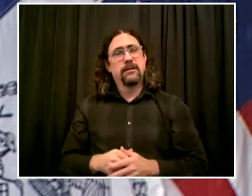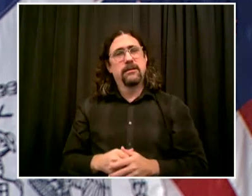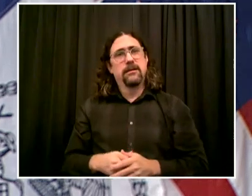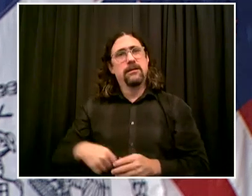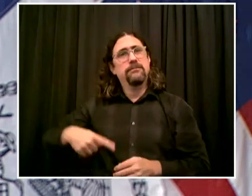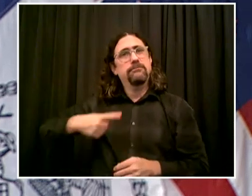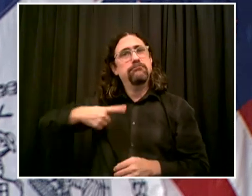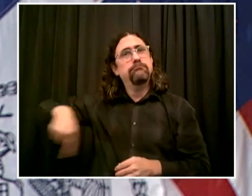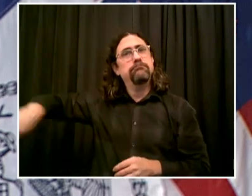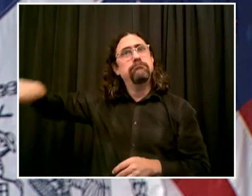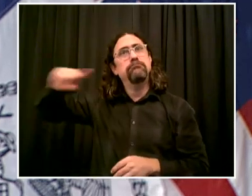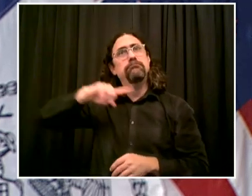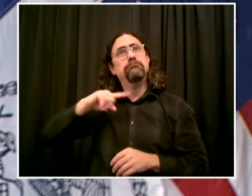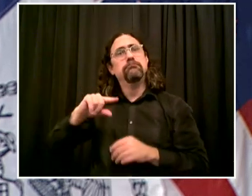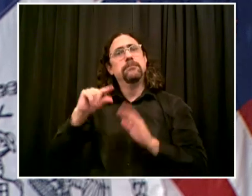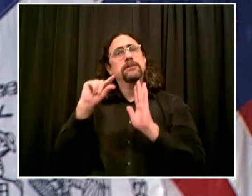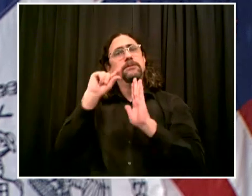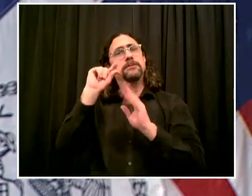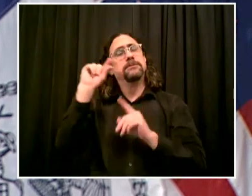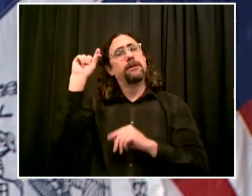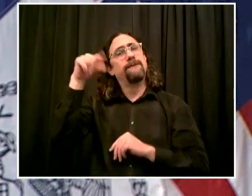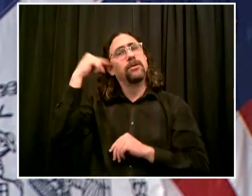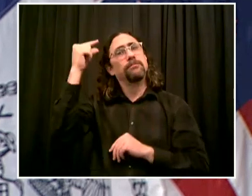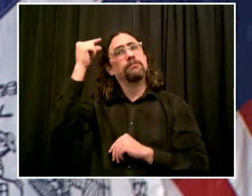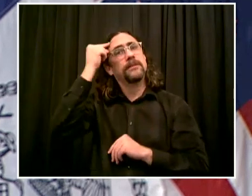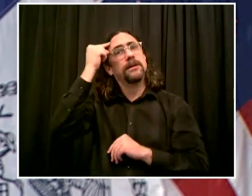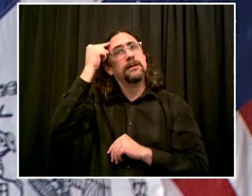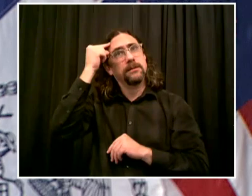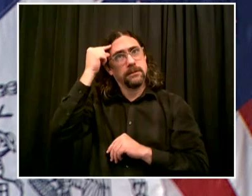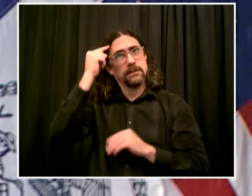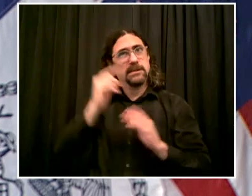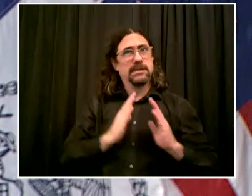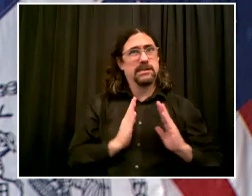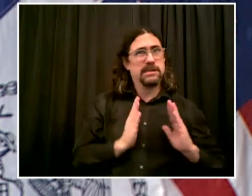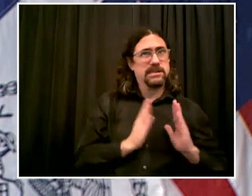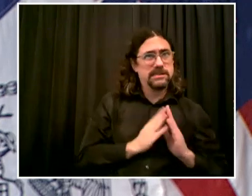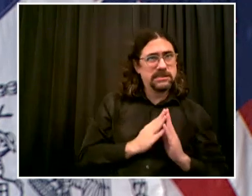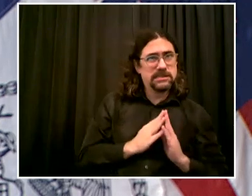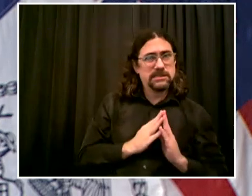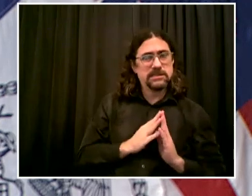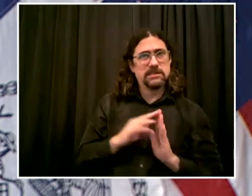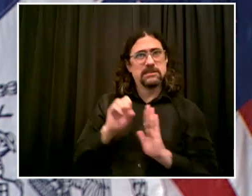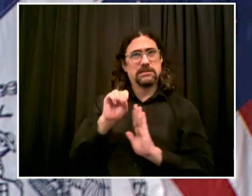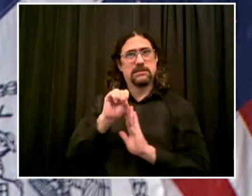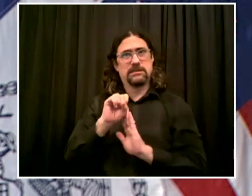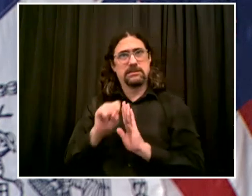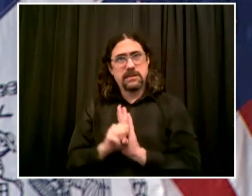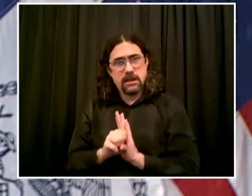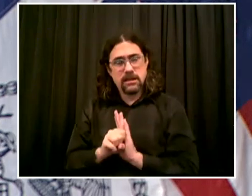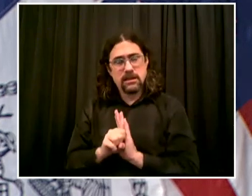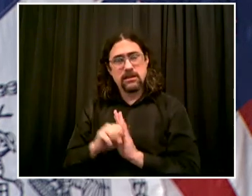WTHA THE GOVERNMENT DID, THE CITY, THE STATE, THE FEDERAL GOVERNMEN. T THAT MATTERS BUT MUCH MORE THE PEOPLE, HTE Y-BUINF OTHE PEPLOE, BELIEF, STRENGTH OF THE PEOPLE THAT WE CAN FIGHT BACK.